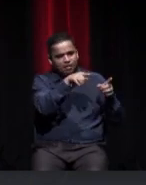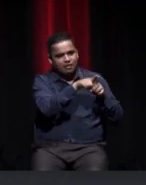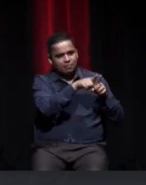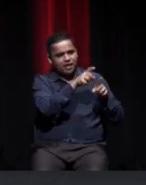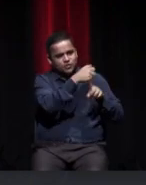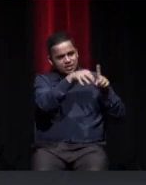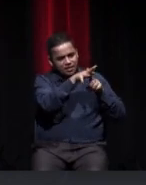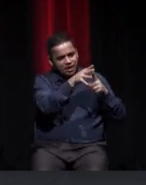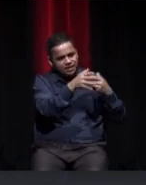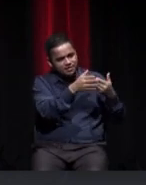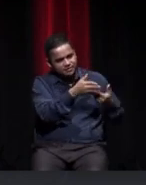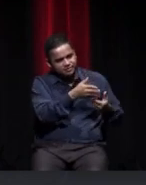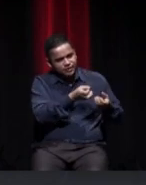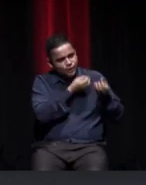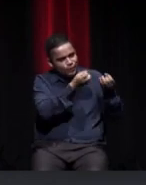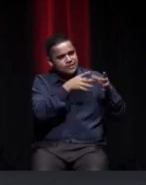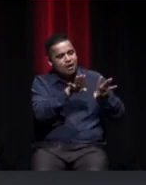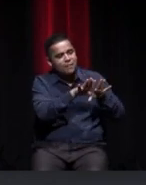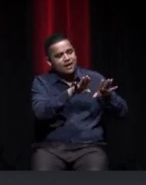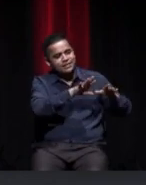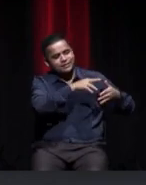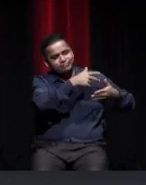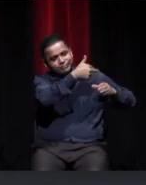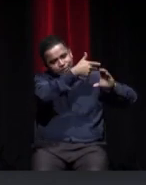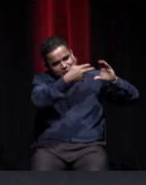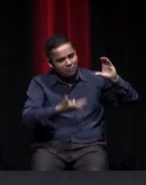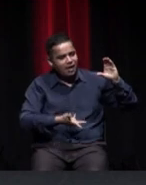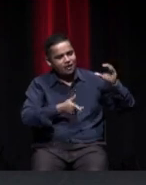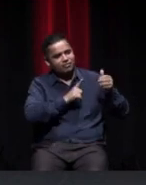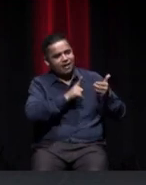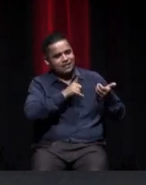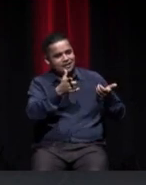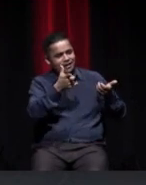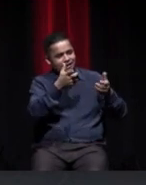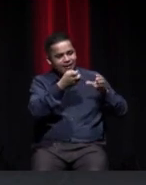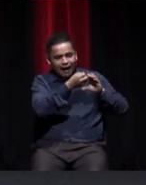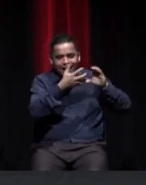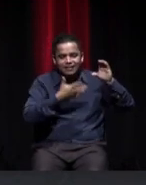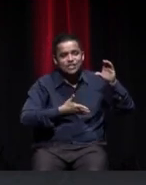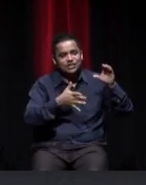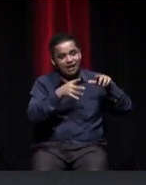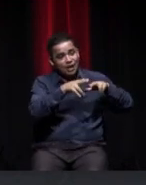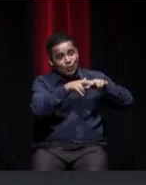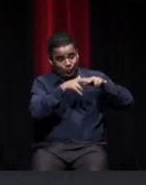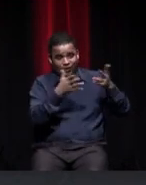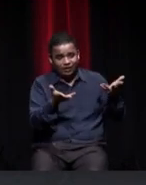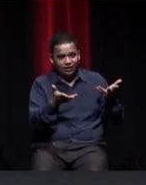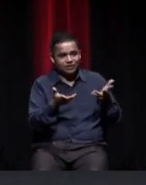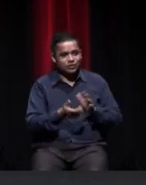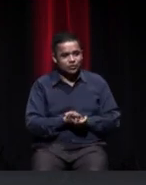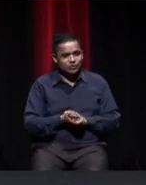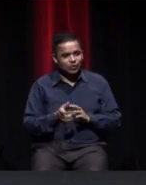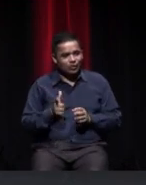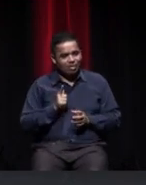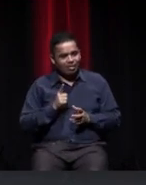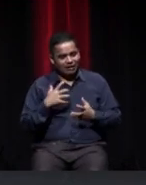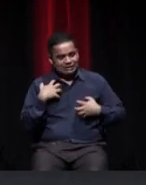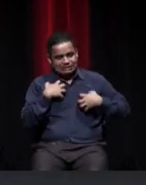but, in many other aspects, it overcomes these characteristics, and that's why they cause us great amazement.